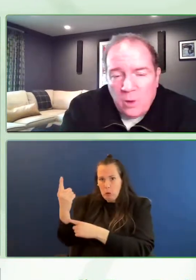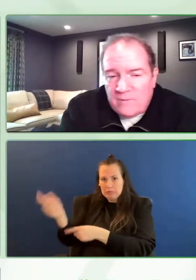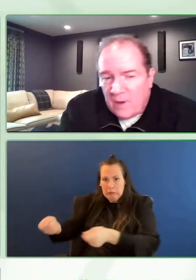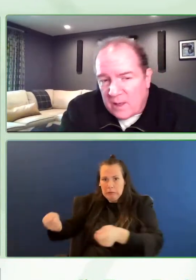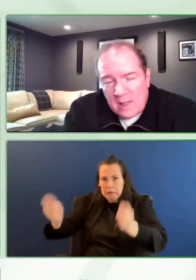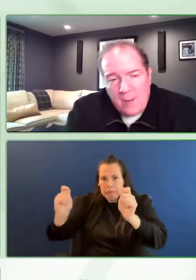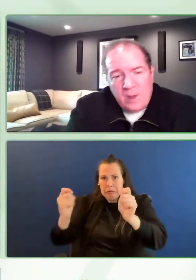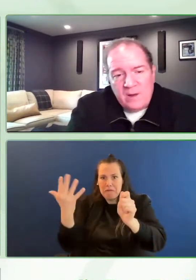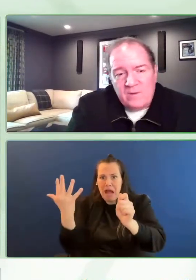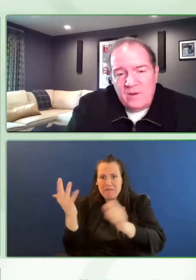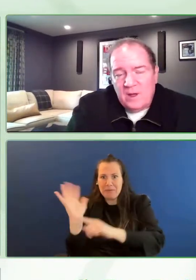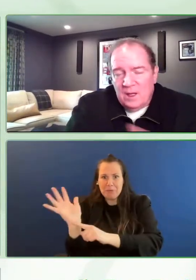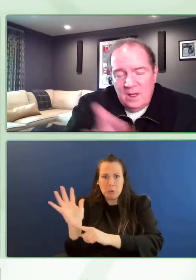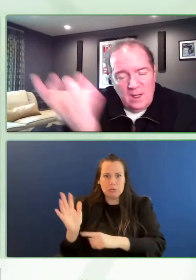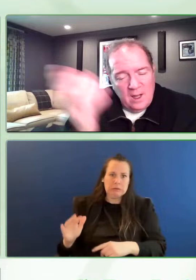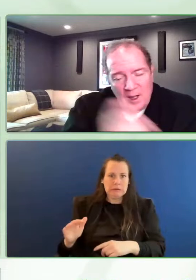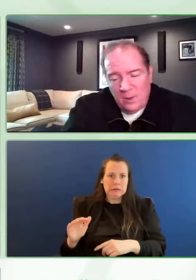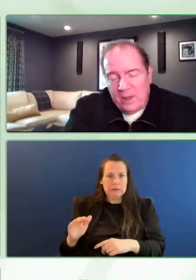We are collaborative.